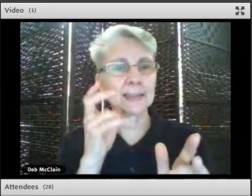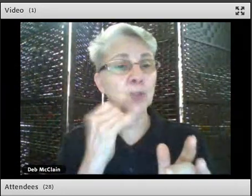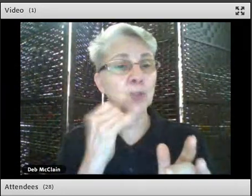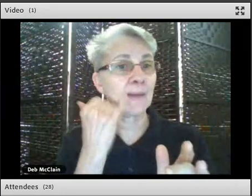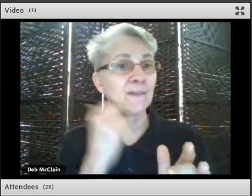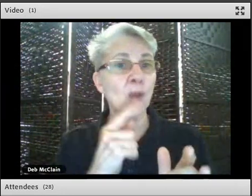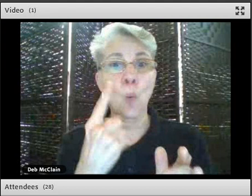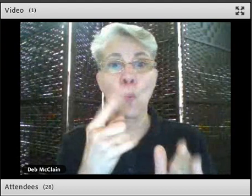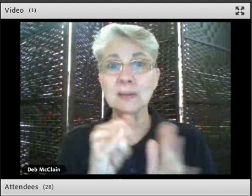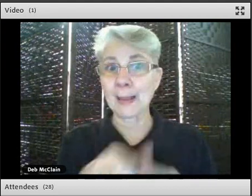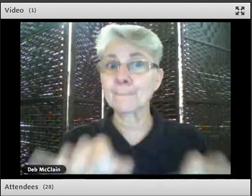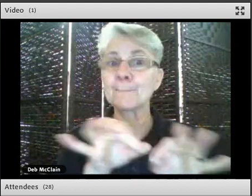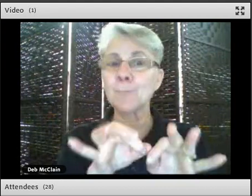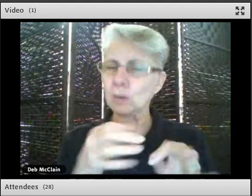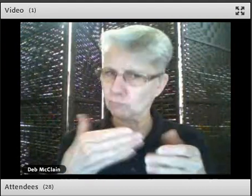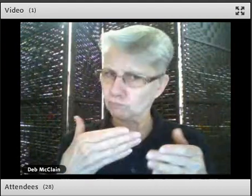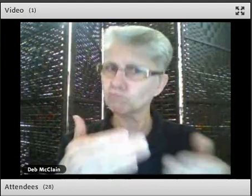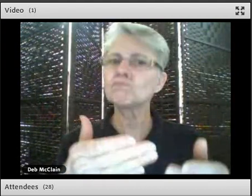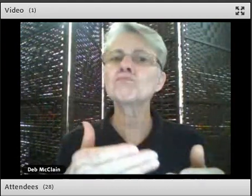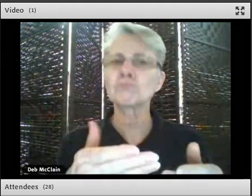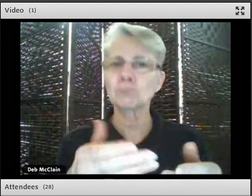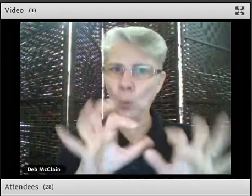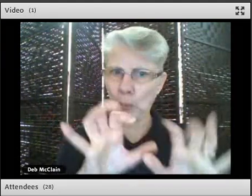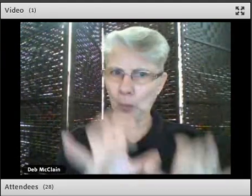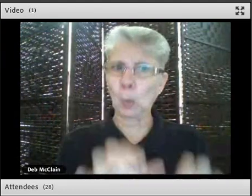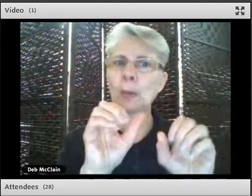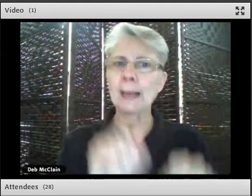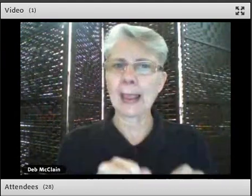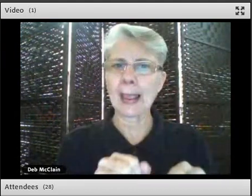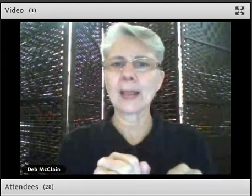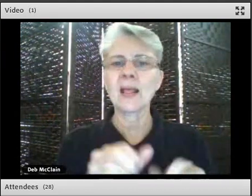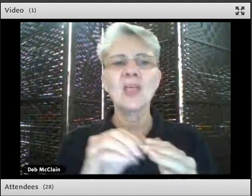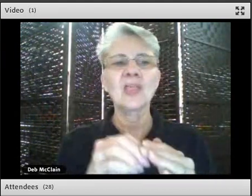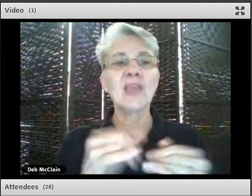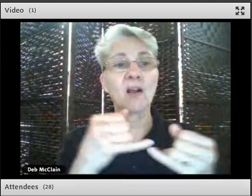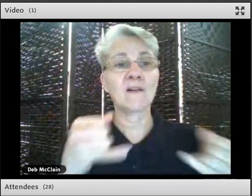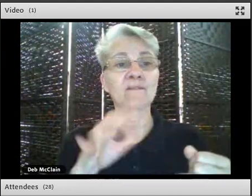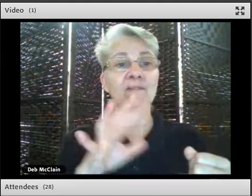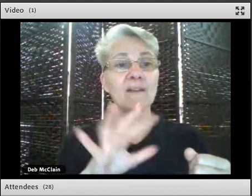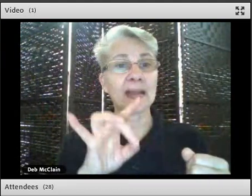You can have as many 586 fields as you need to have. Wikipedia is a good source